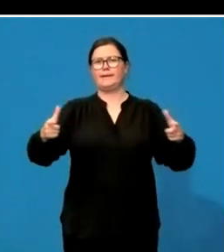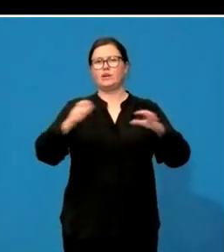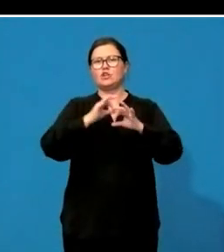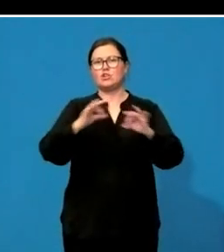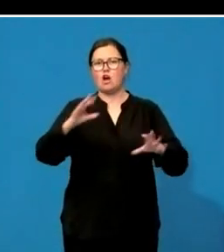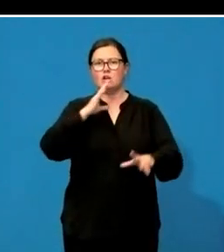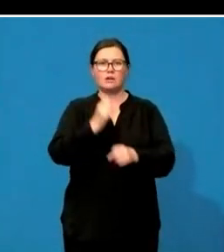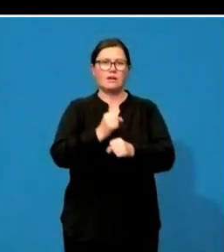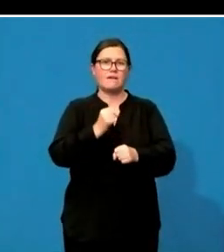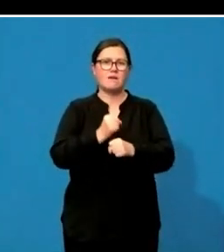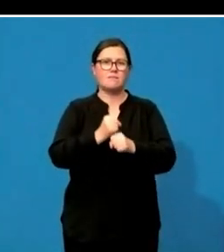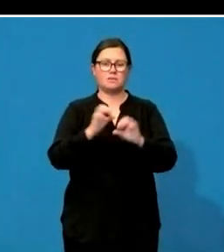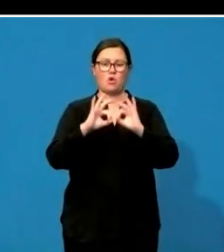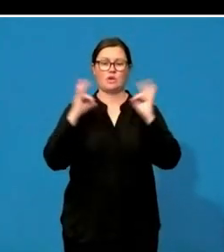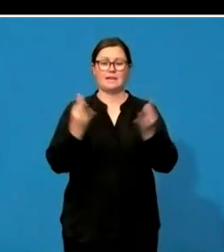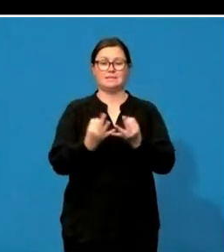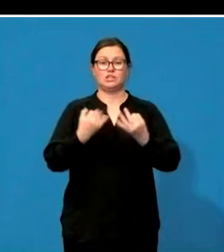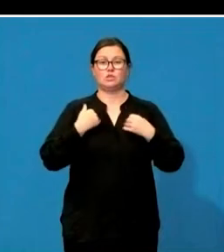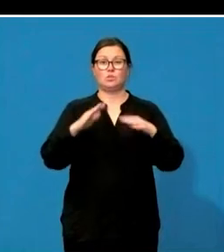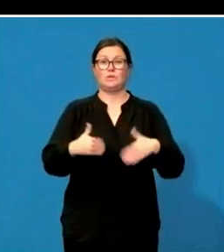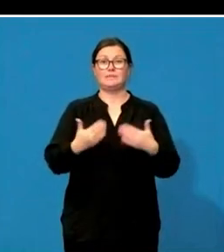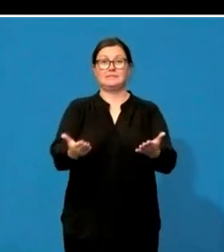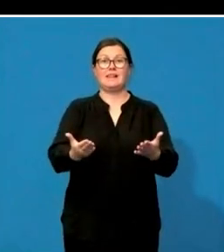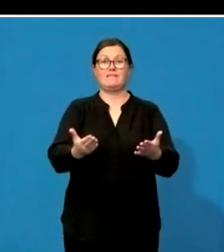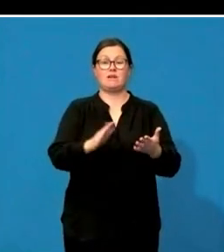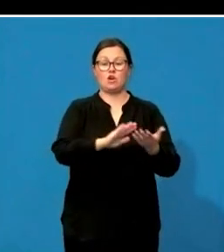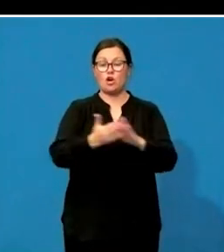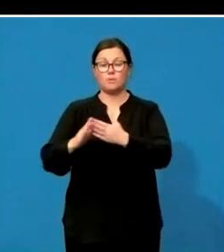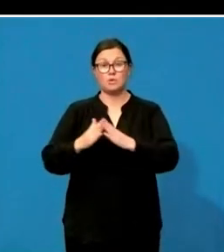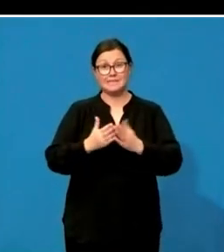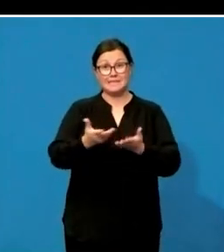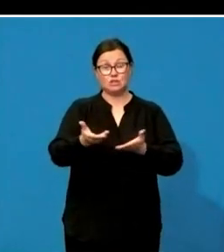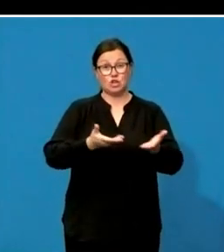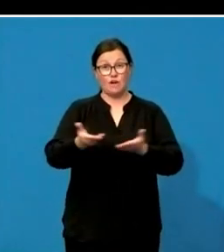community services to Aboriginal communities and also the mainstream communities here in